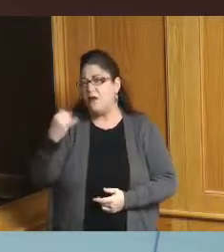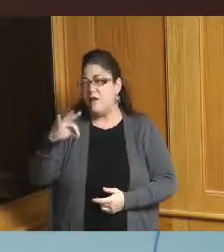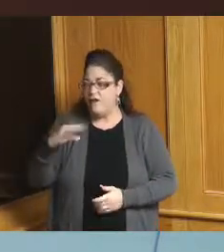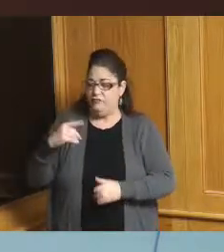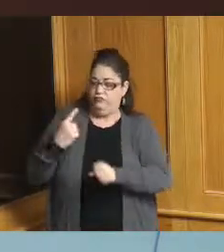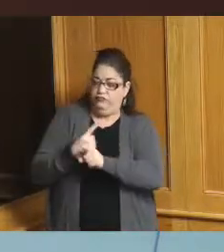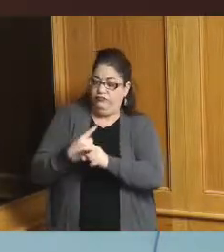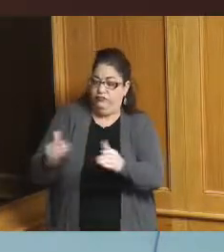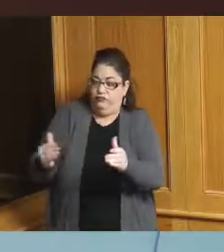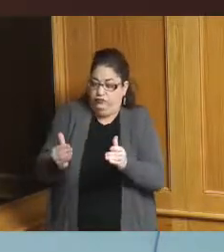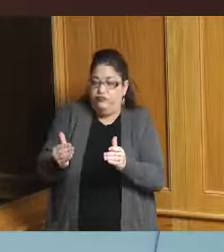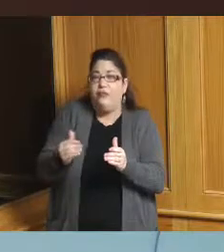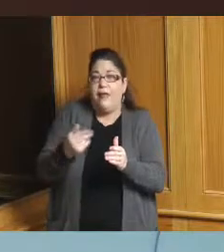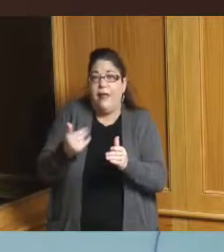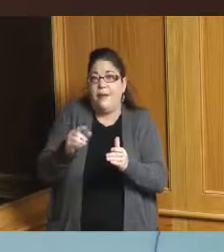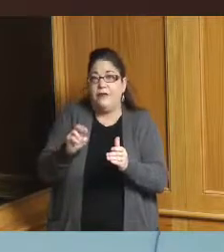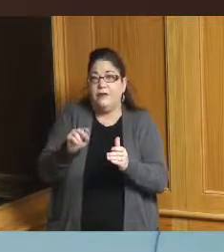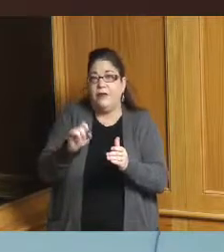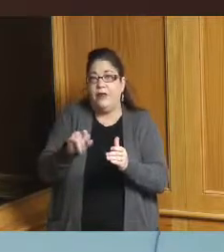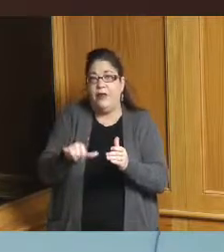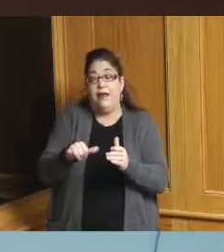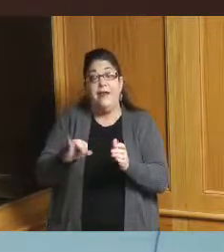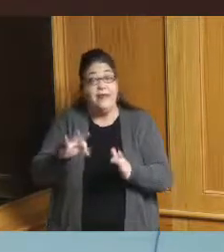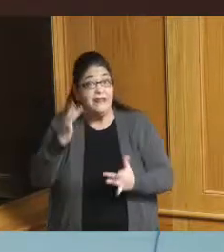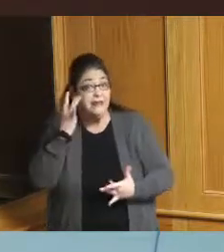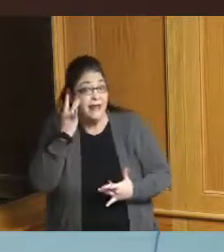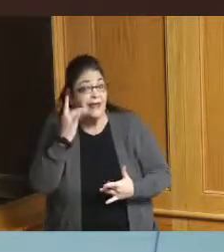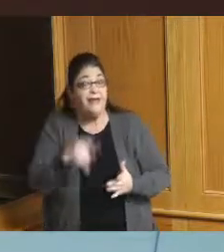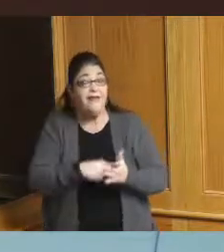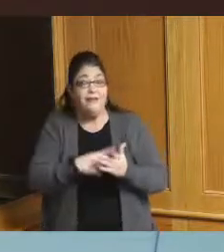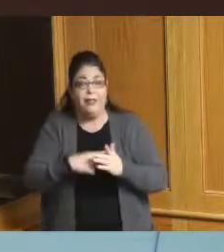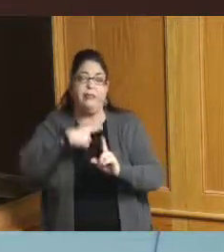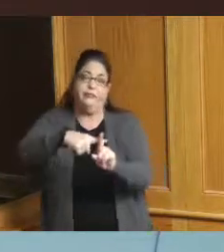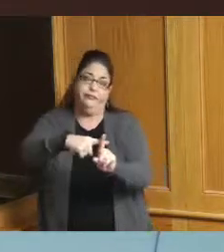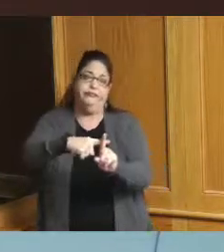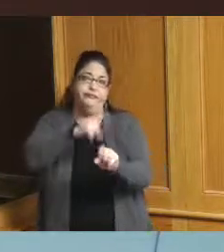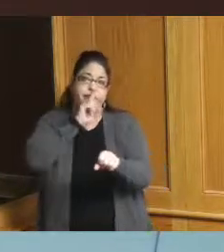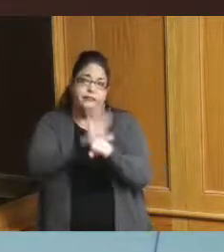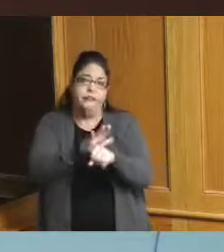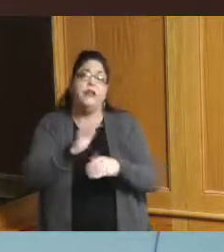of folks when they feel sick they get tested it's coming back confirming that they do have Covid-19.